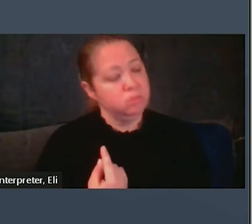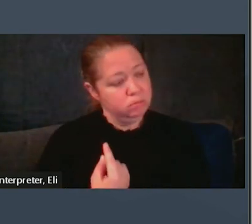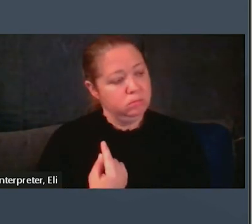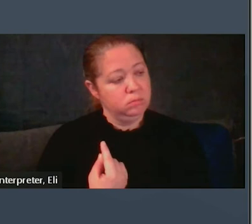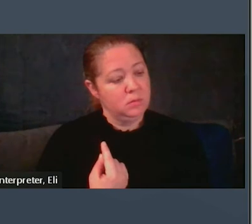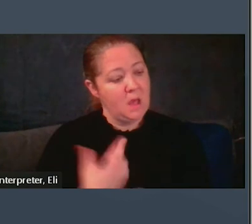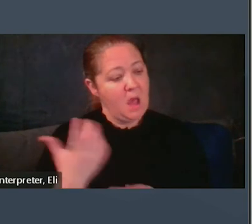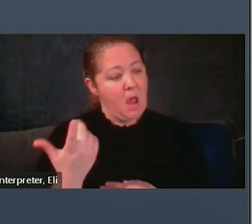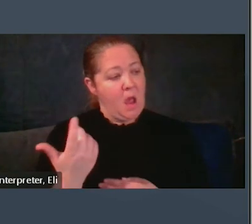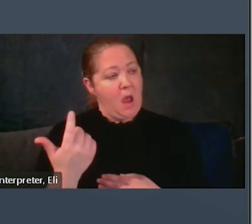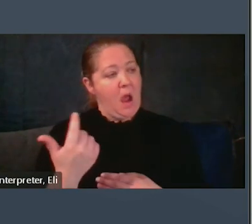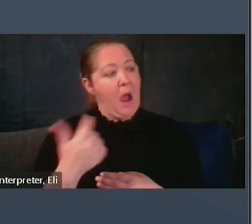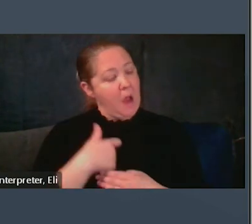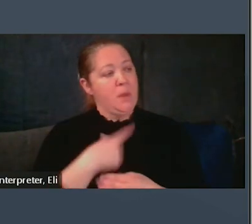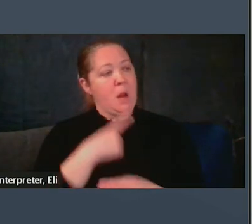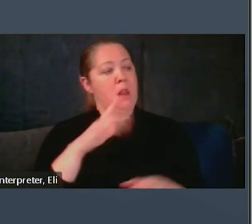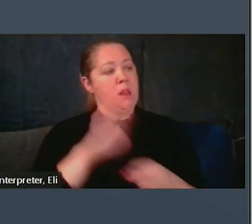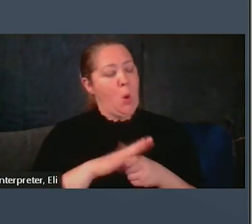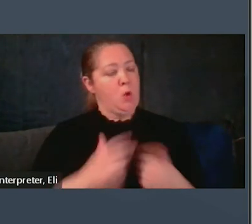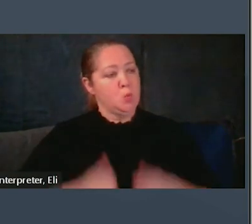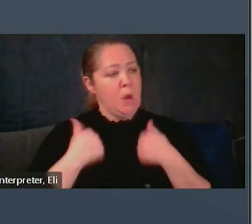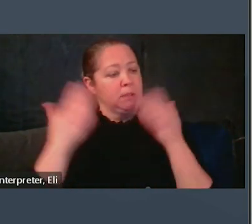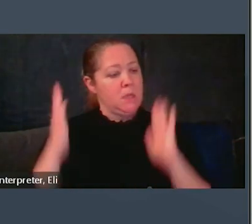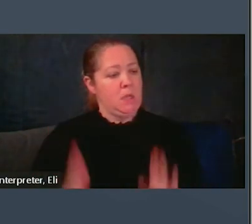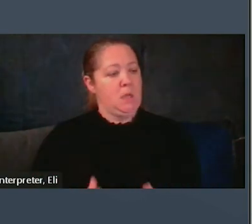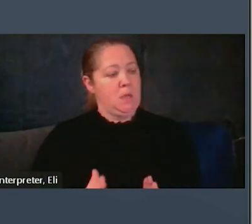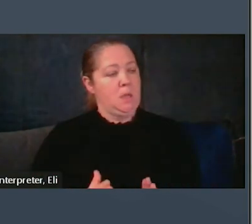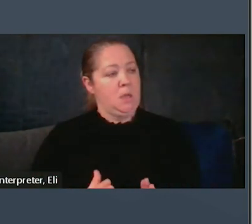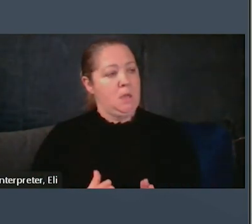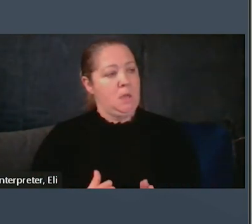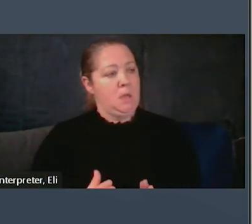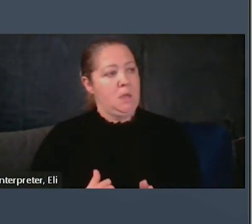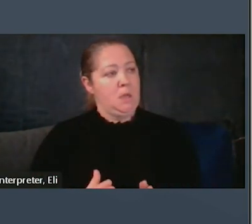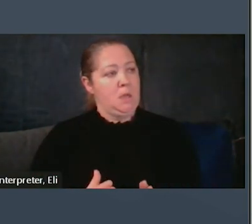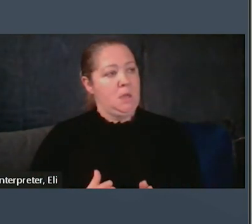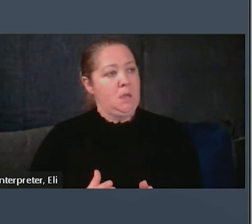a lawyer resident to does not provide its residents that same loyalty and,